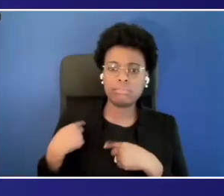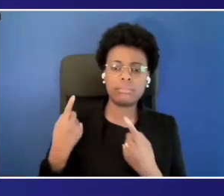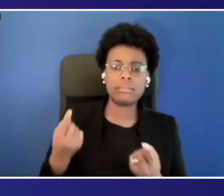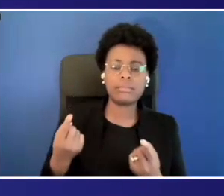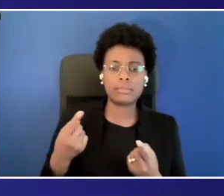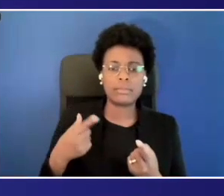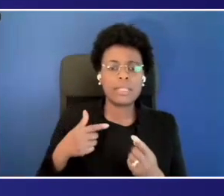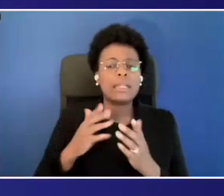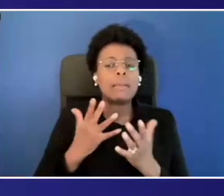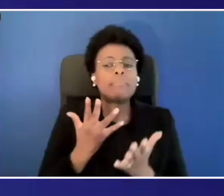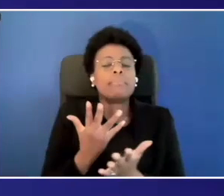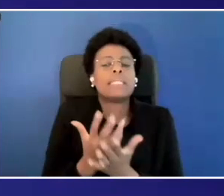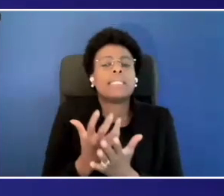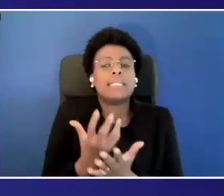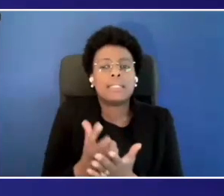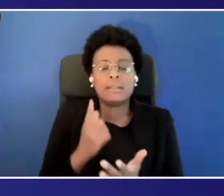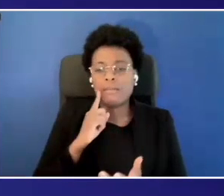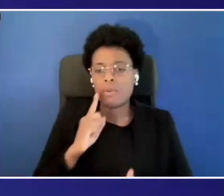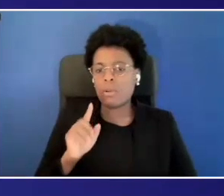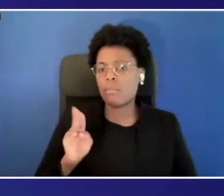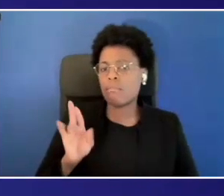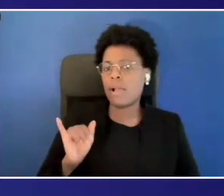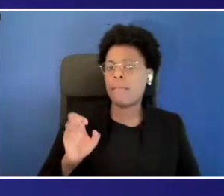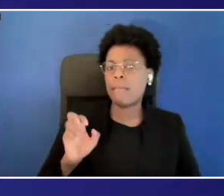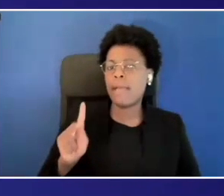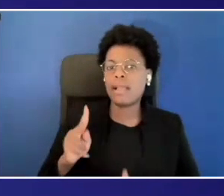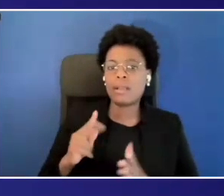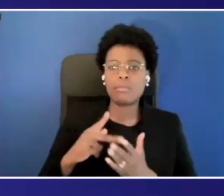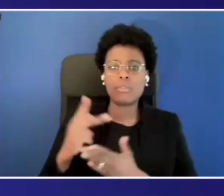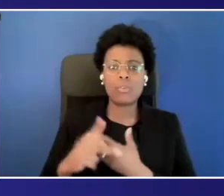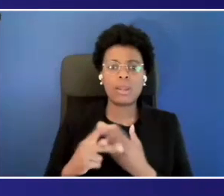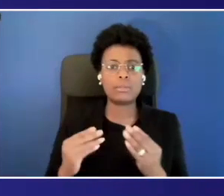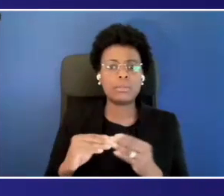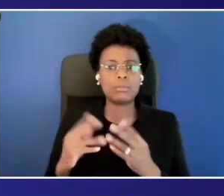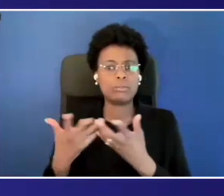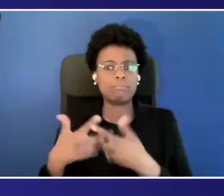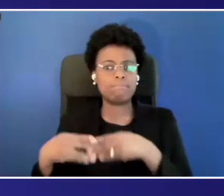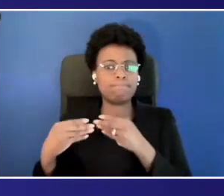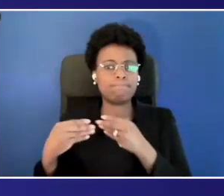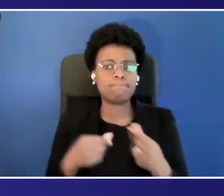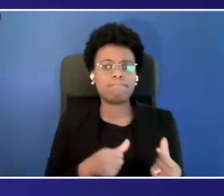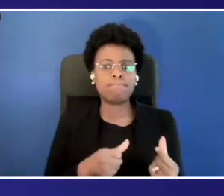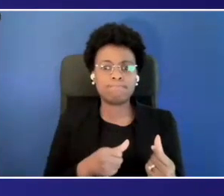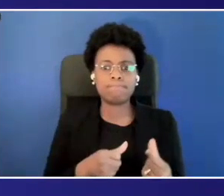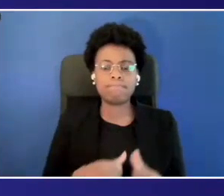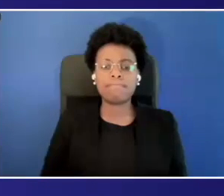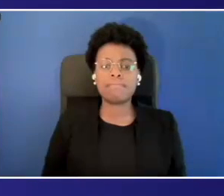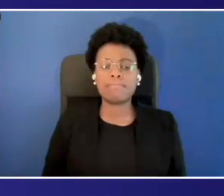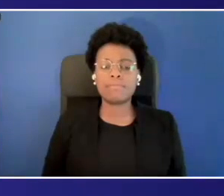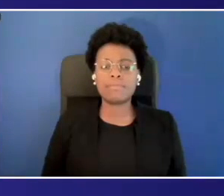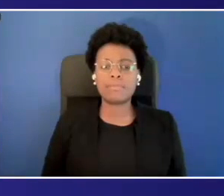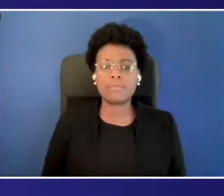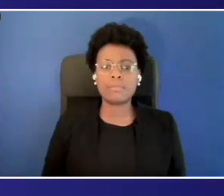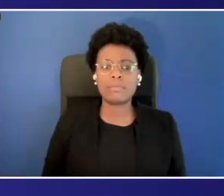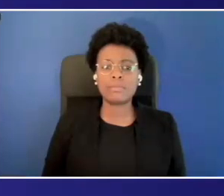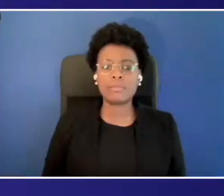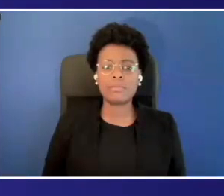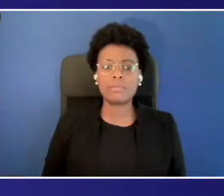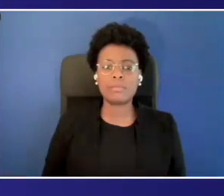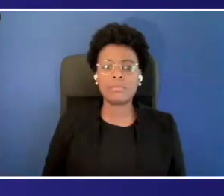Please for the buyback program specifically to be more efficient. And it'll stick with the 45 day or gift.